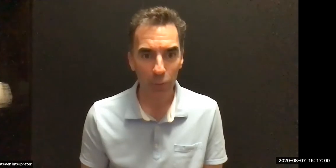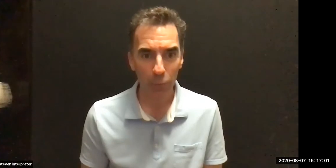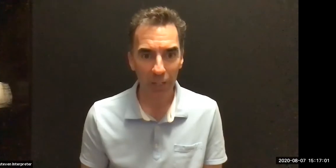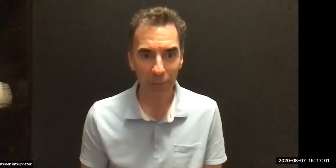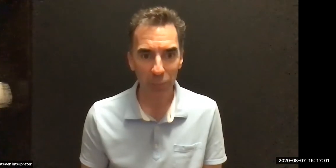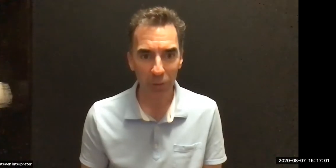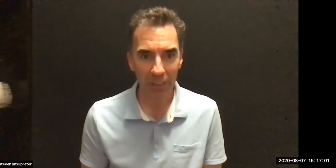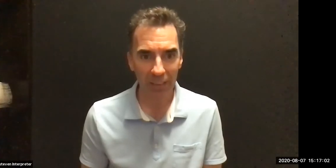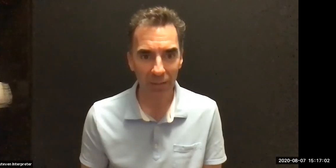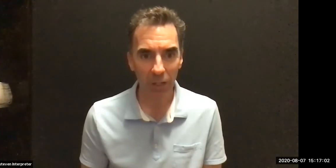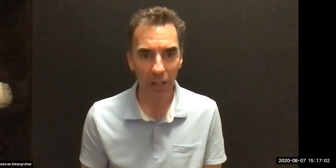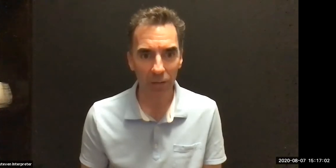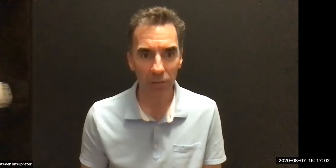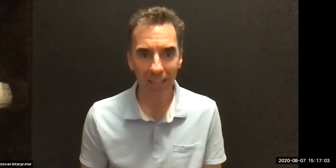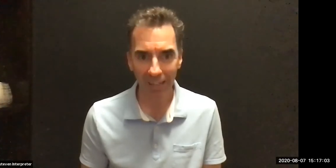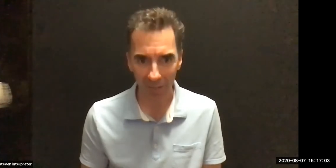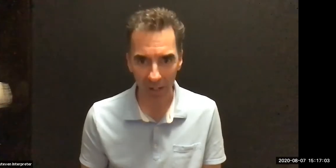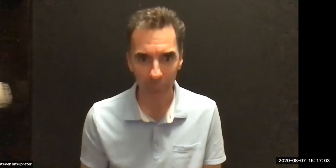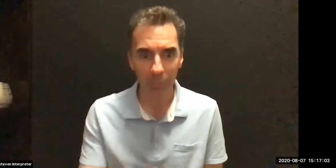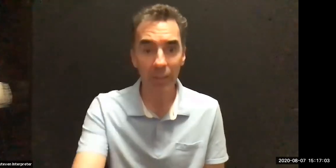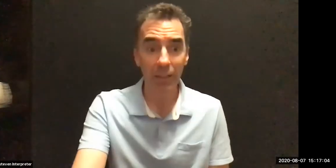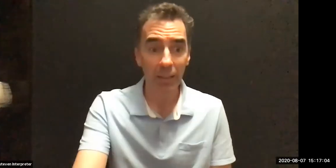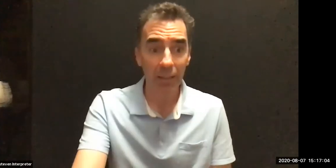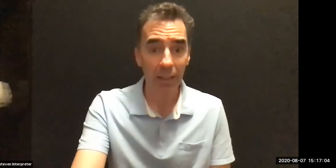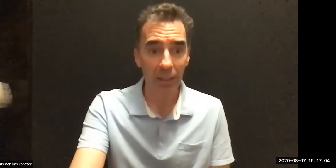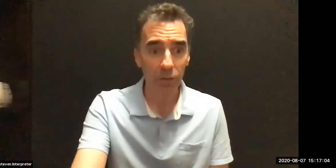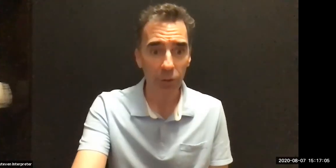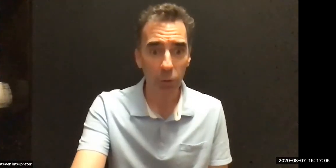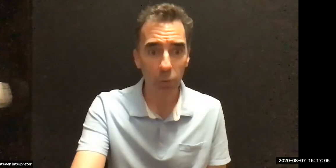steven Interpreter: Or the deaf community there's a lag time and so